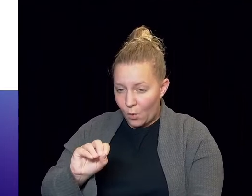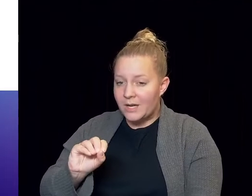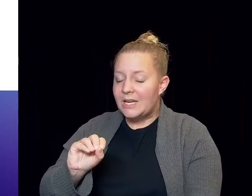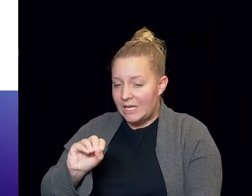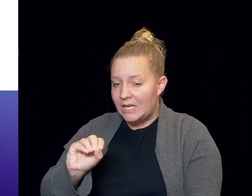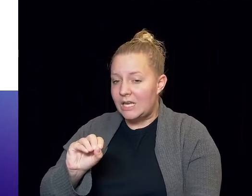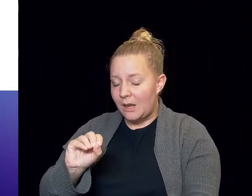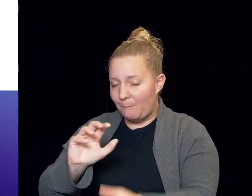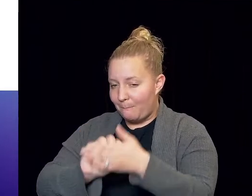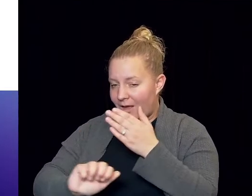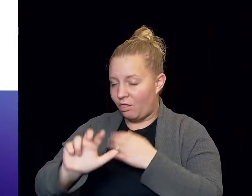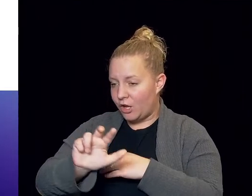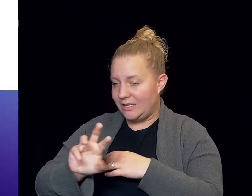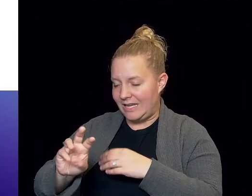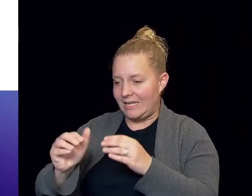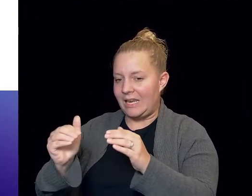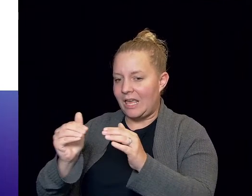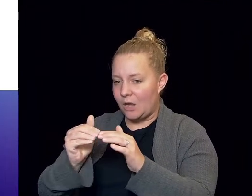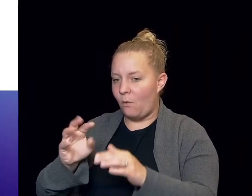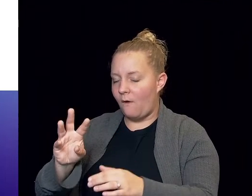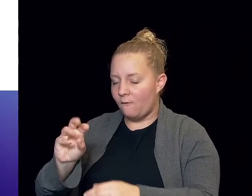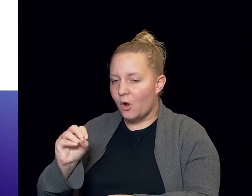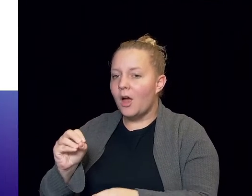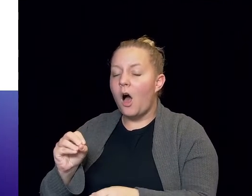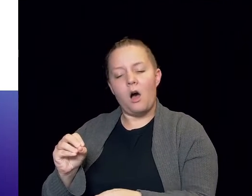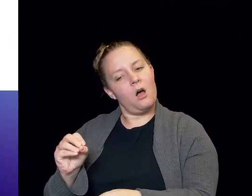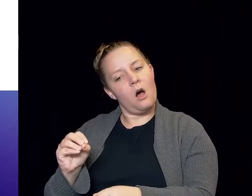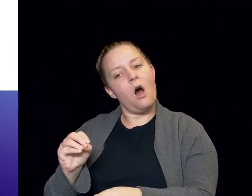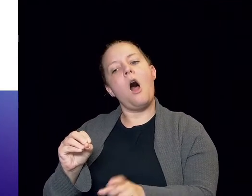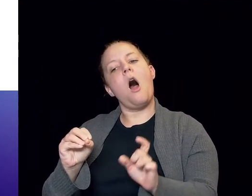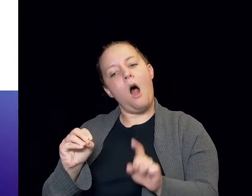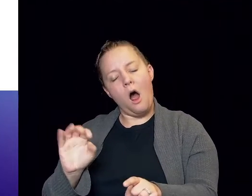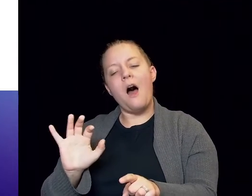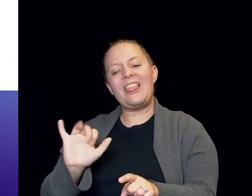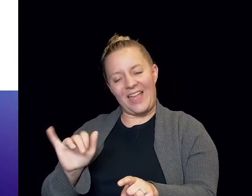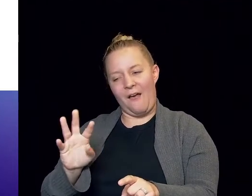Okay, oh I feel like we just did this. Well, that's because we just did. I know that it goes in